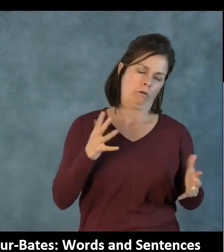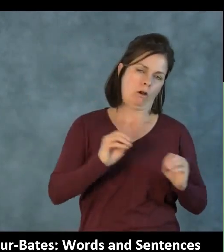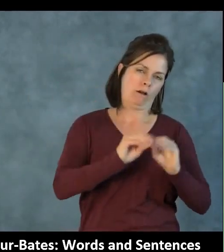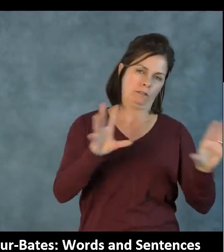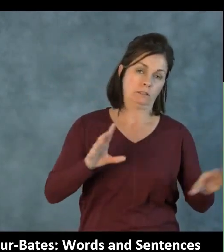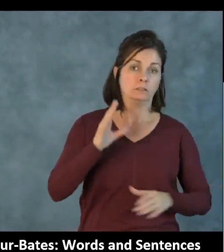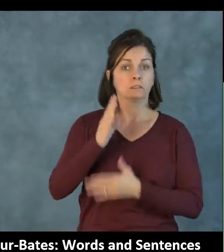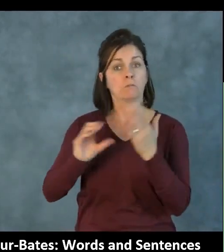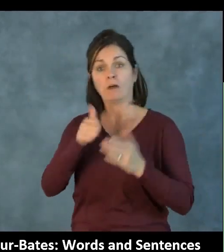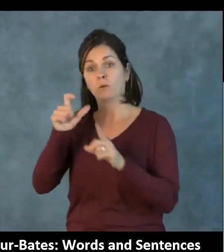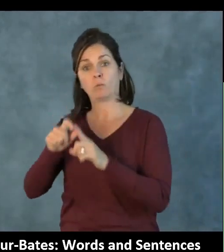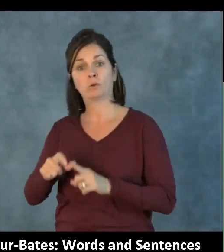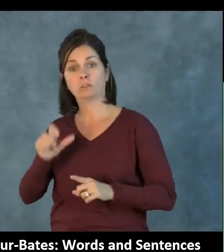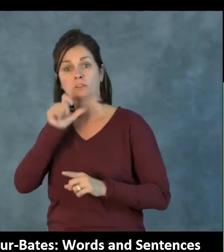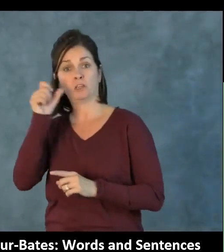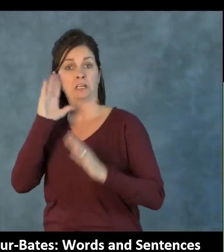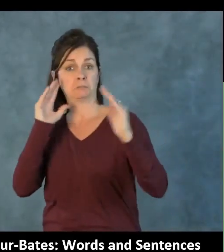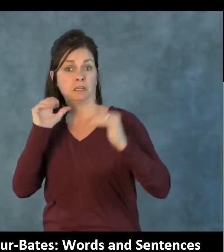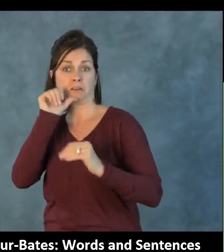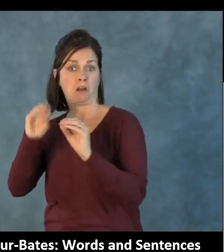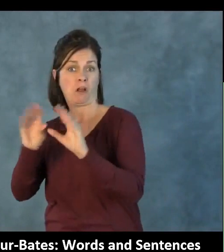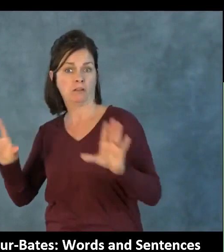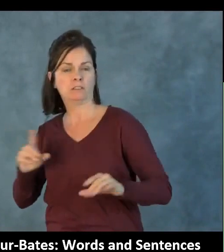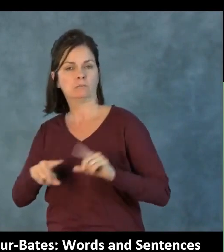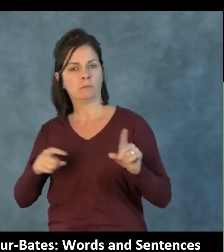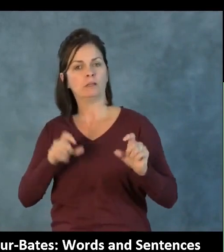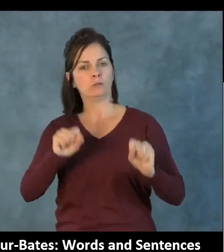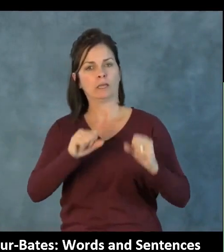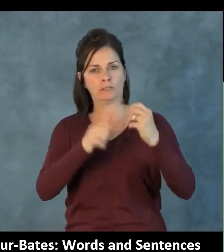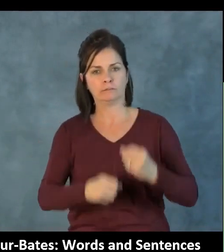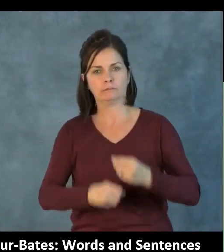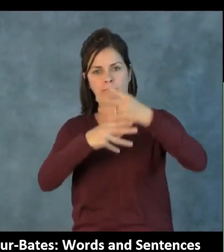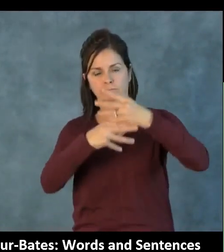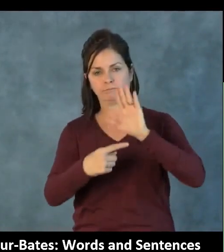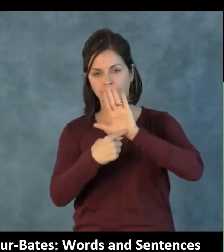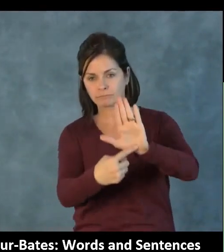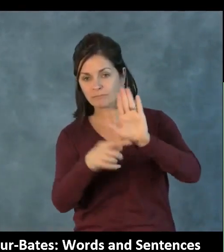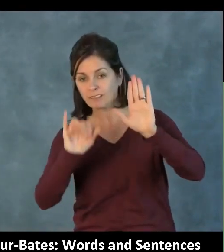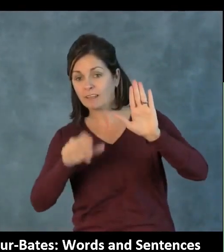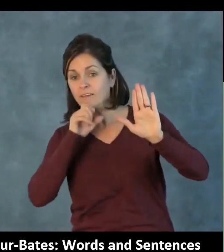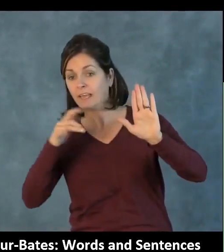obvious but some words that might not be as obvious. You can look up and say, "You know what actually,